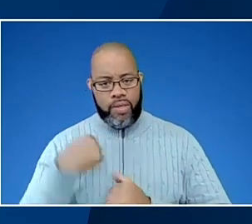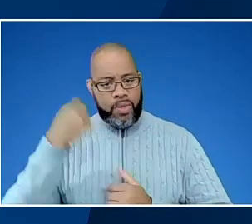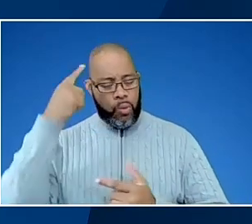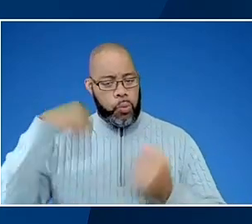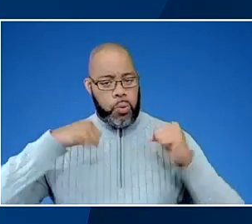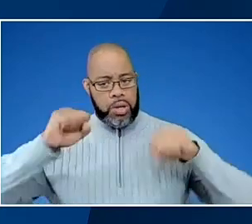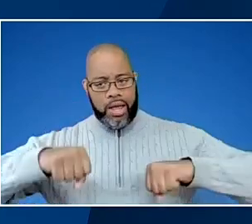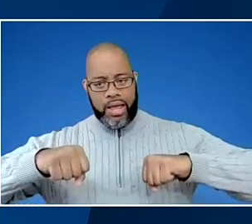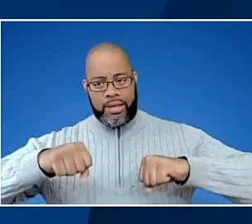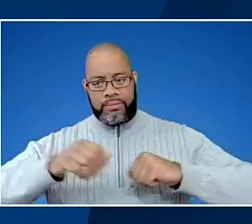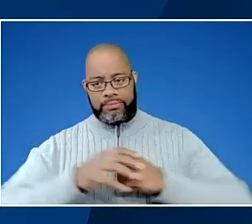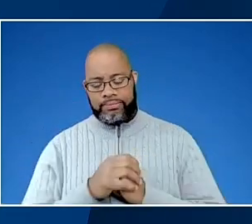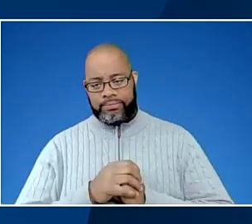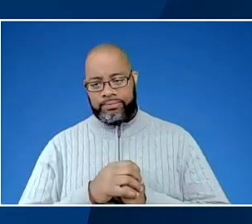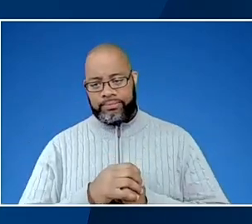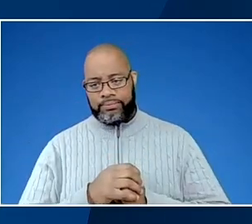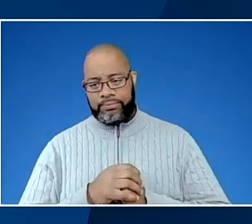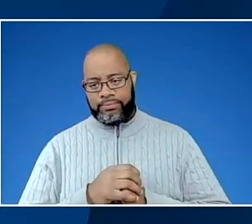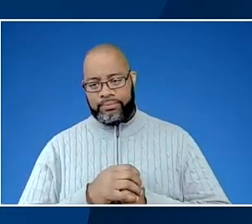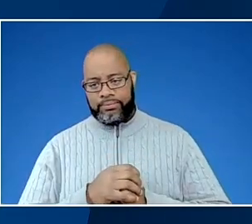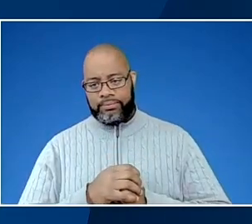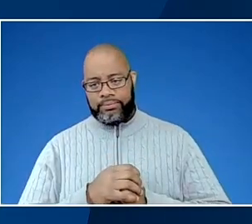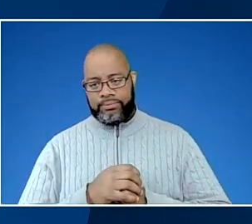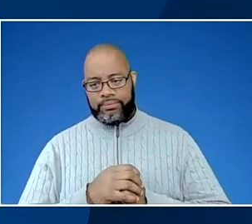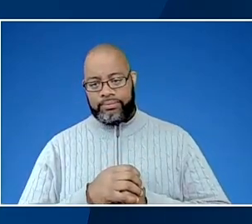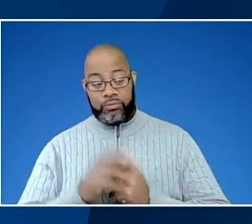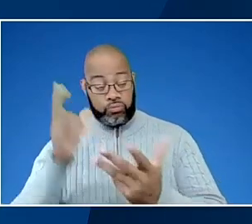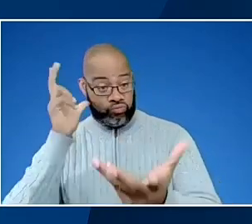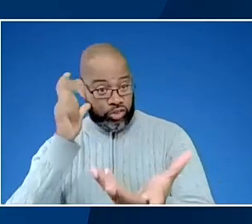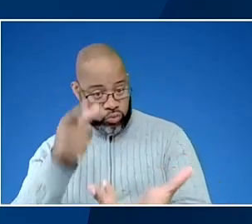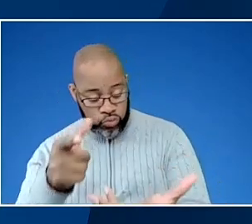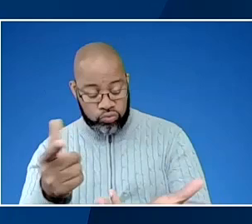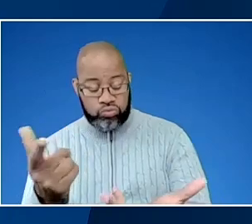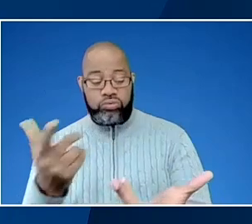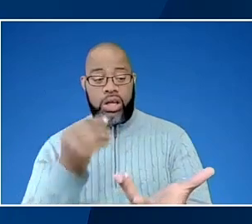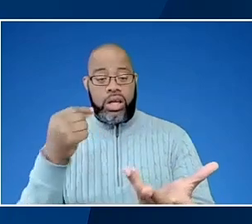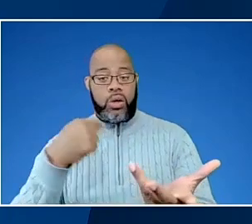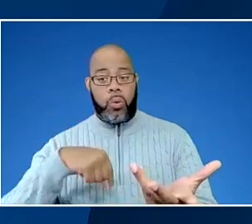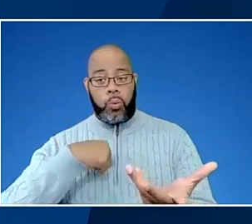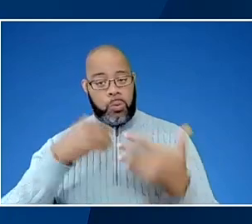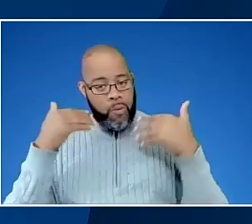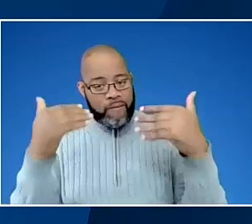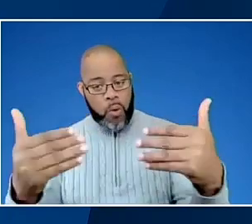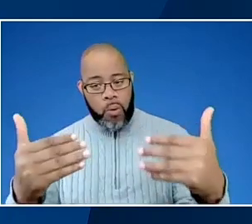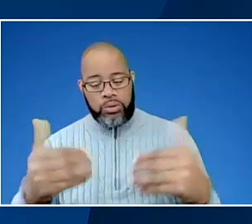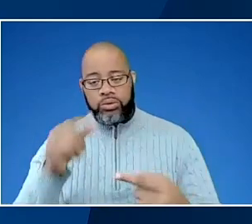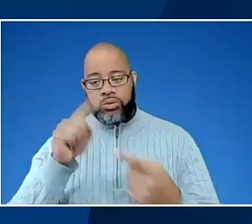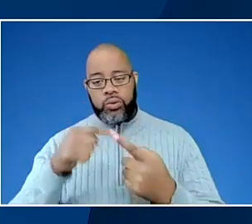know- we hear you and we'll like, we'll move forward into our next discussion.